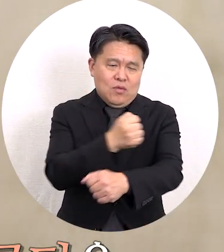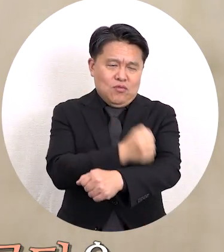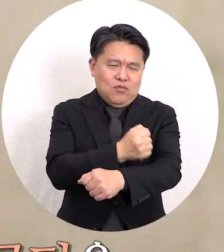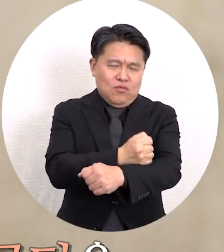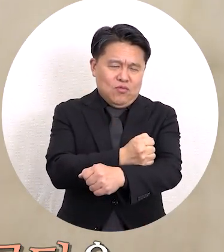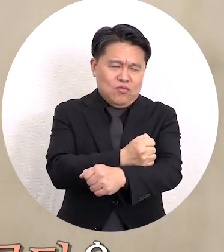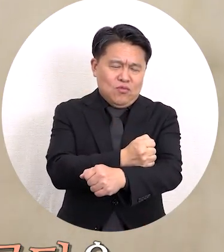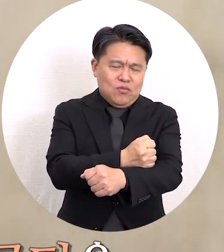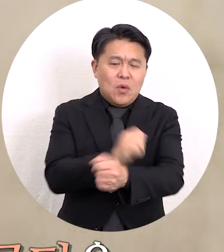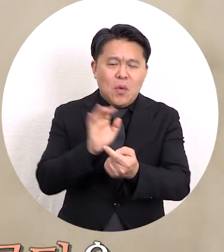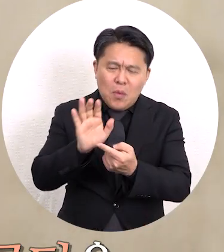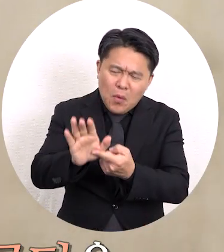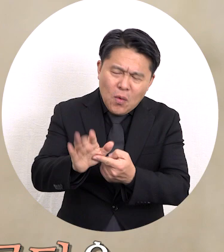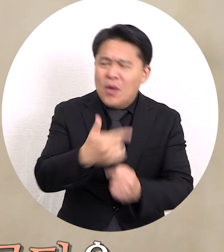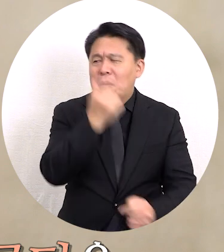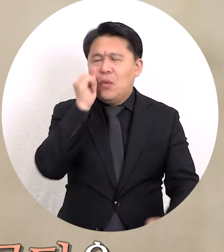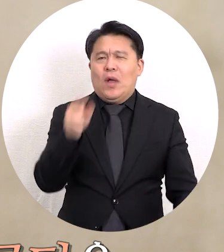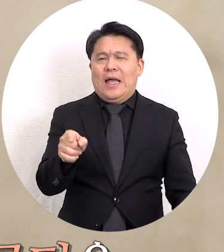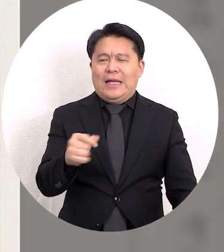weren’t adequately expressed.